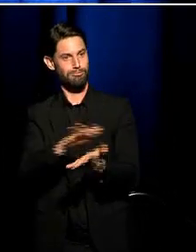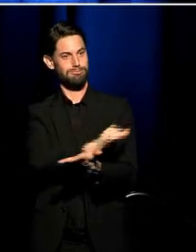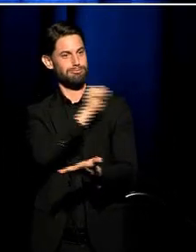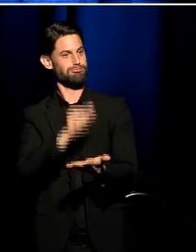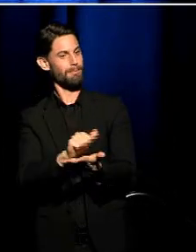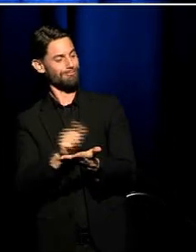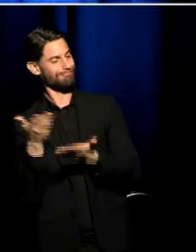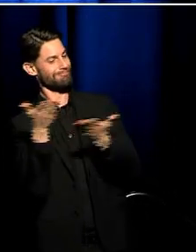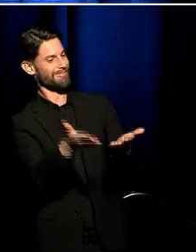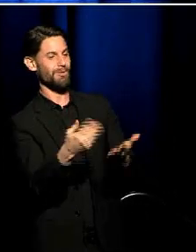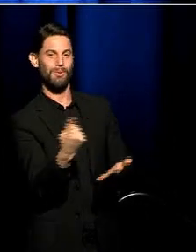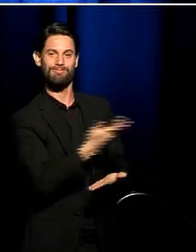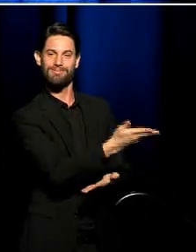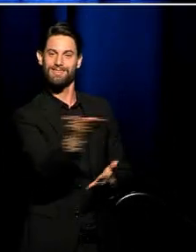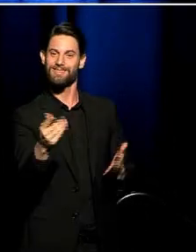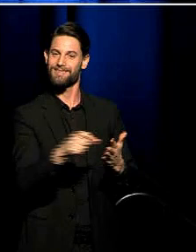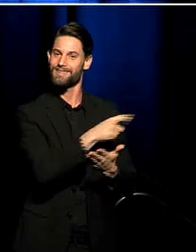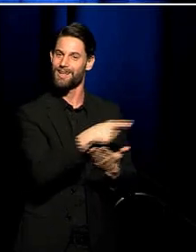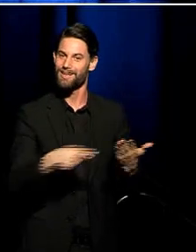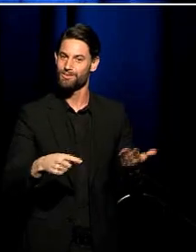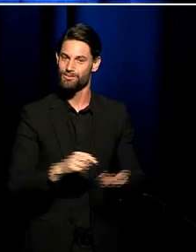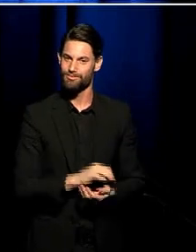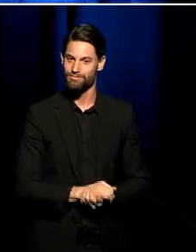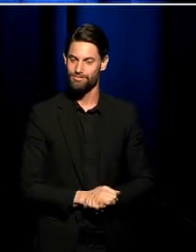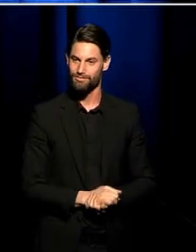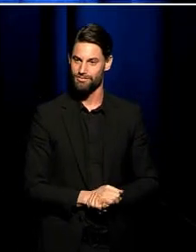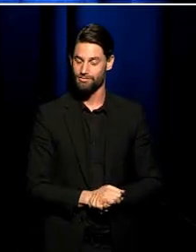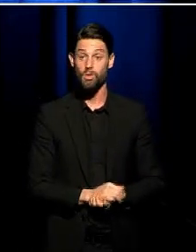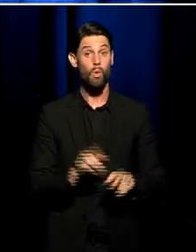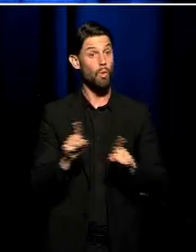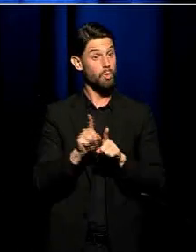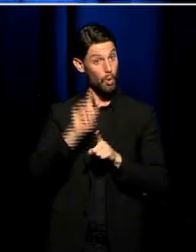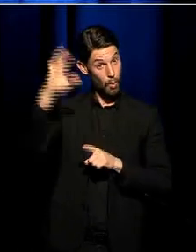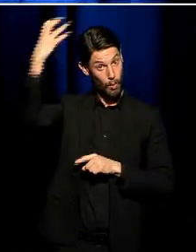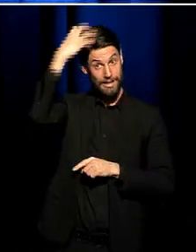AND We direct you to make any recommendations arising out of your